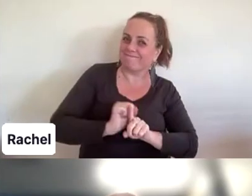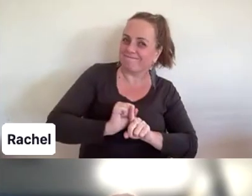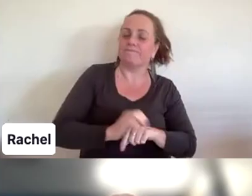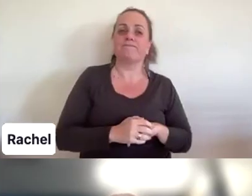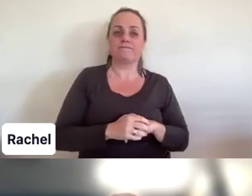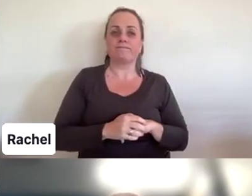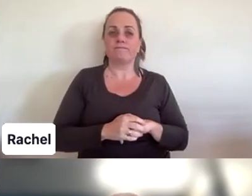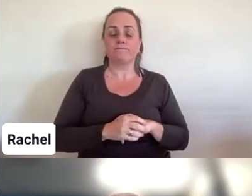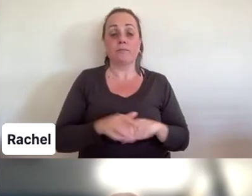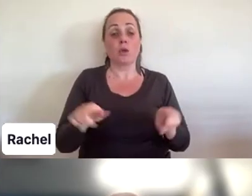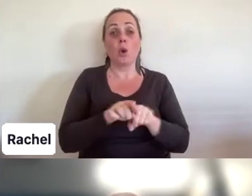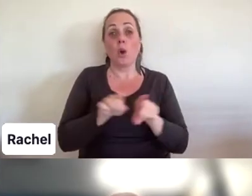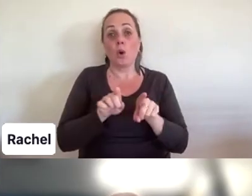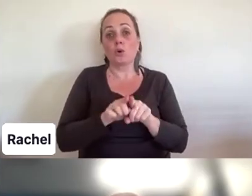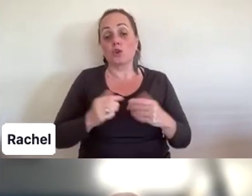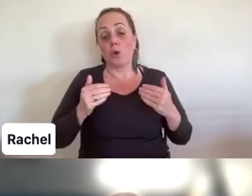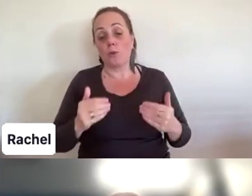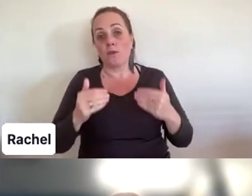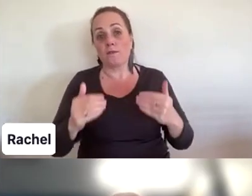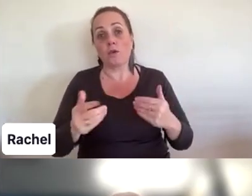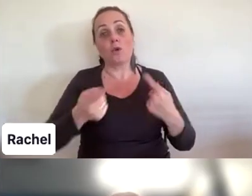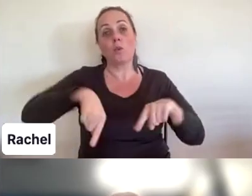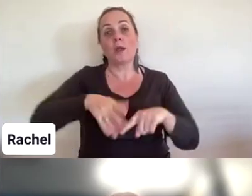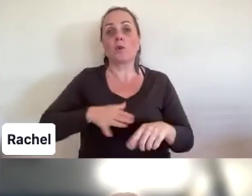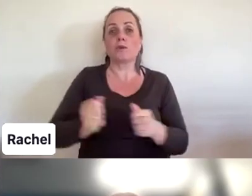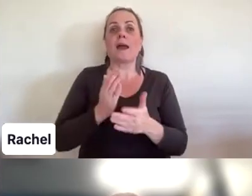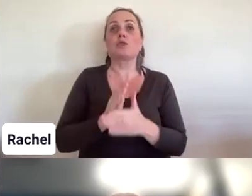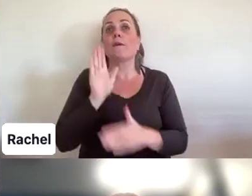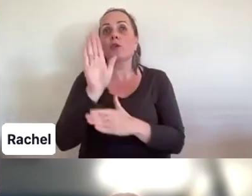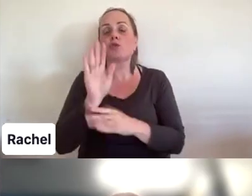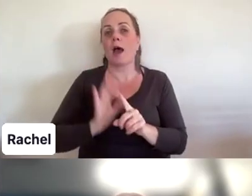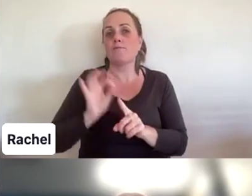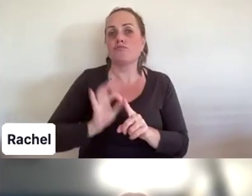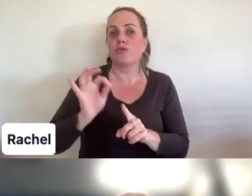we also are keen to make sure that we're enabling future improvements that include supporting